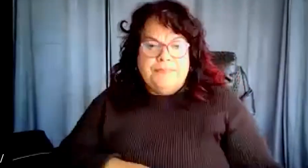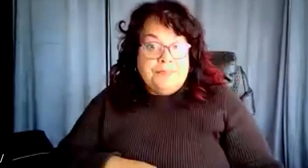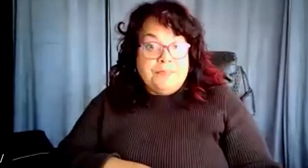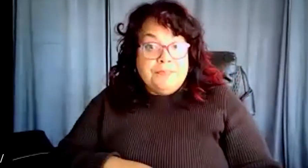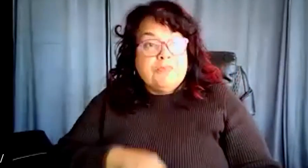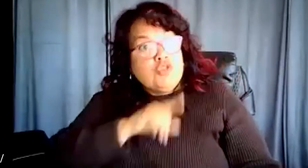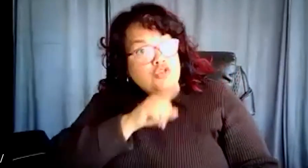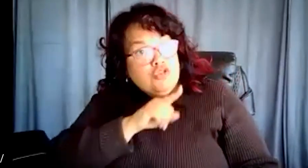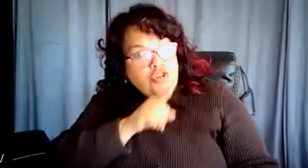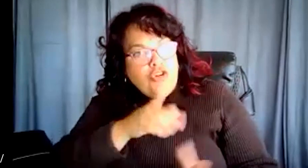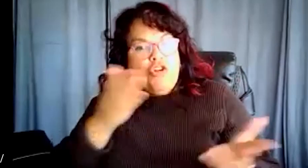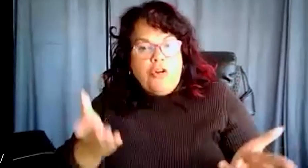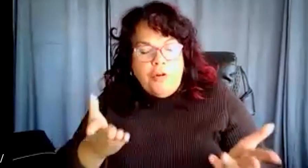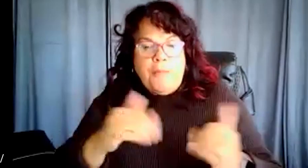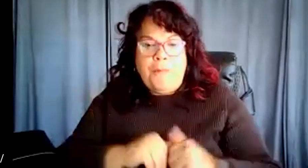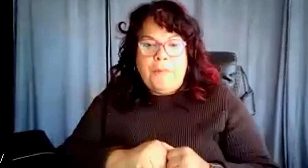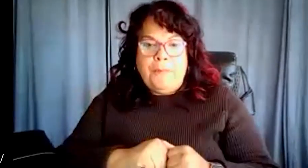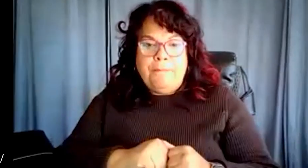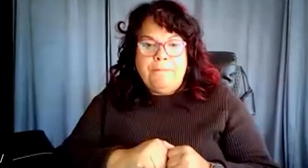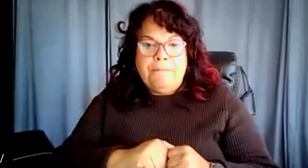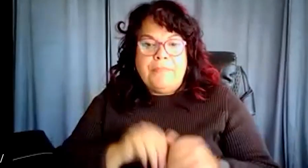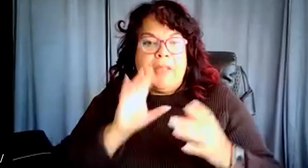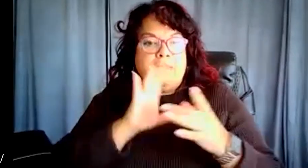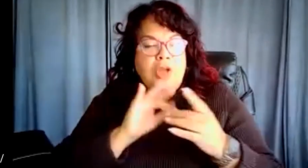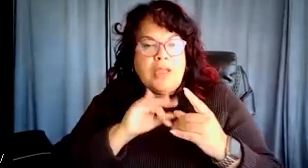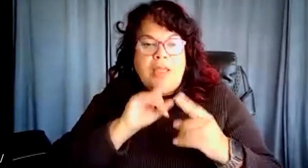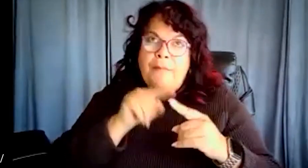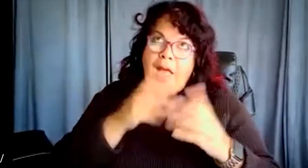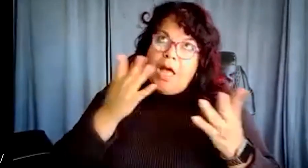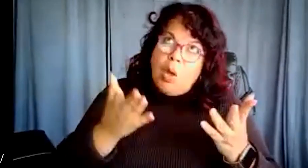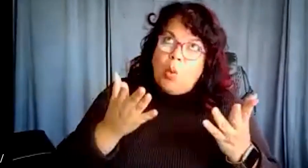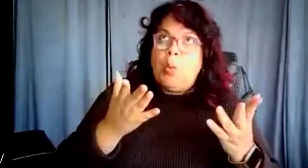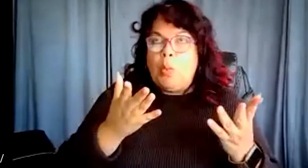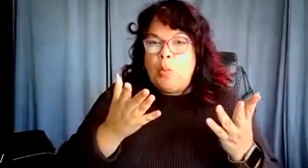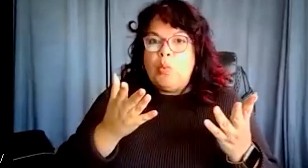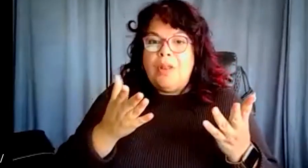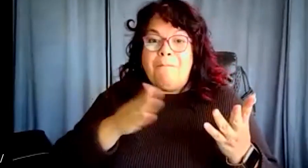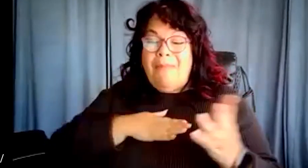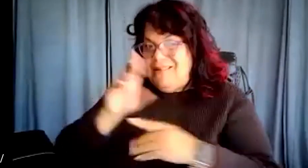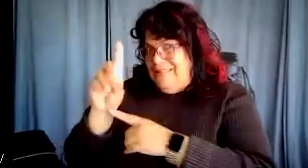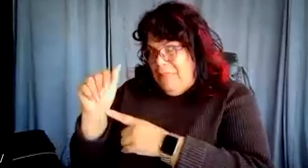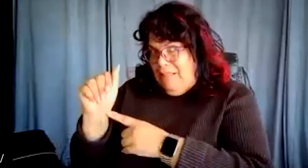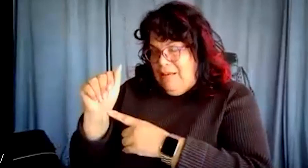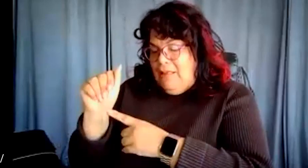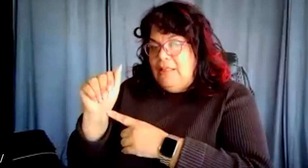I guess I should start by talking a little bit about my disability.